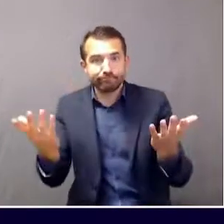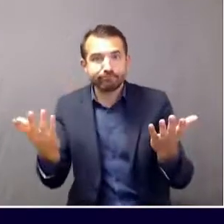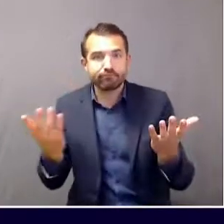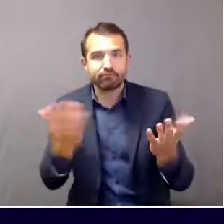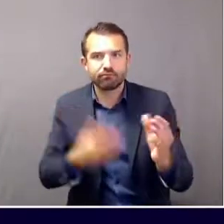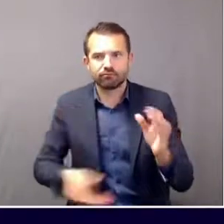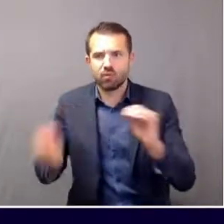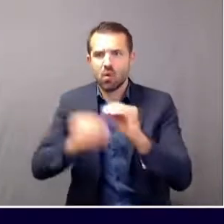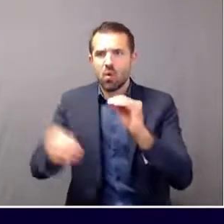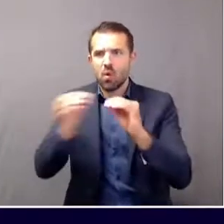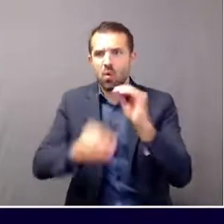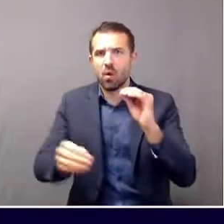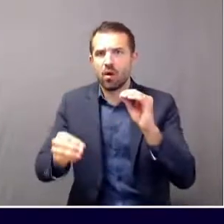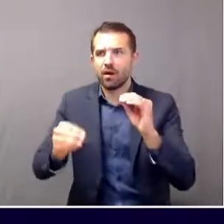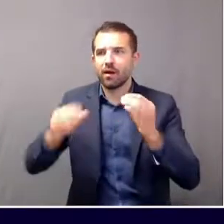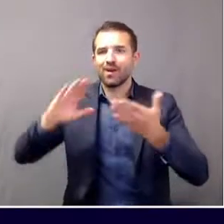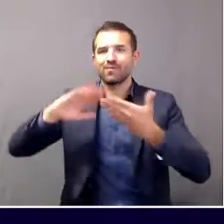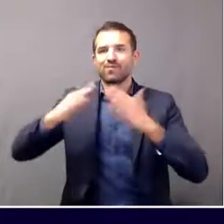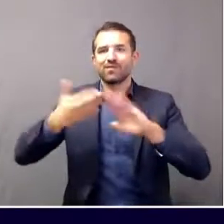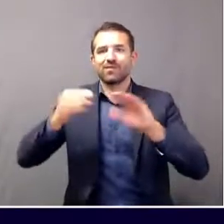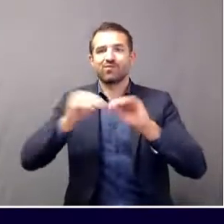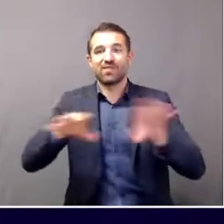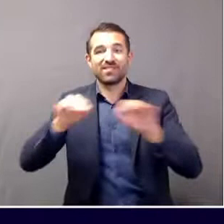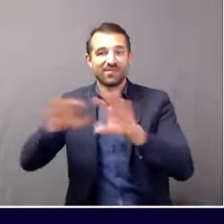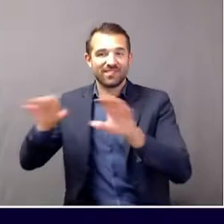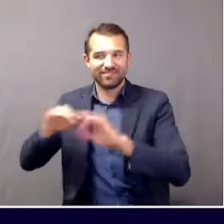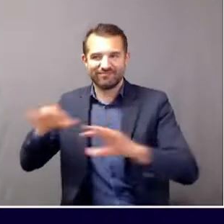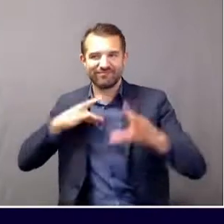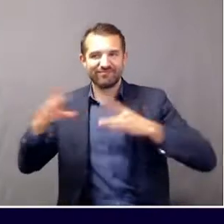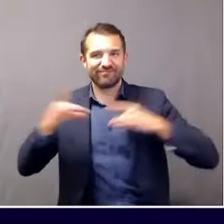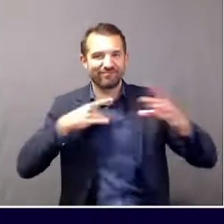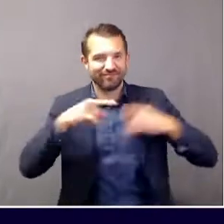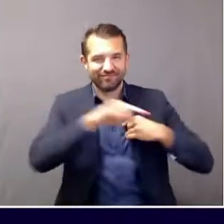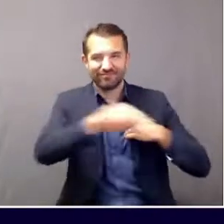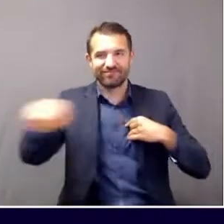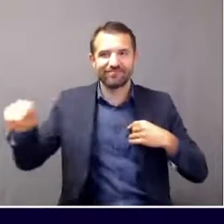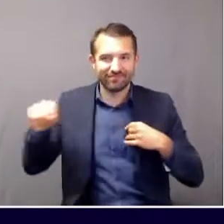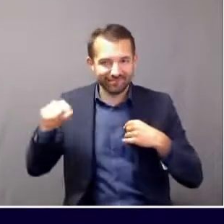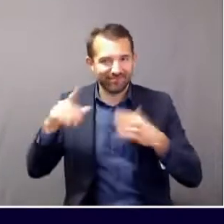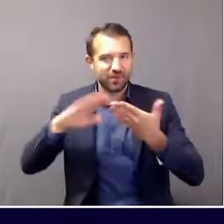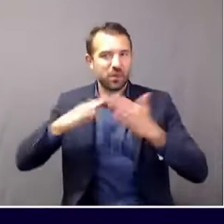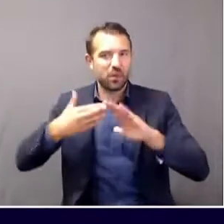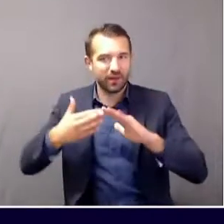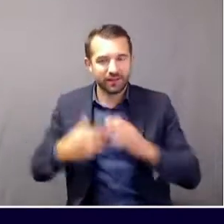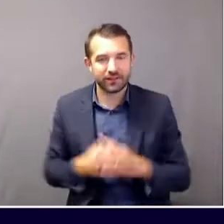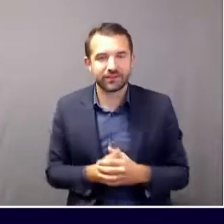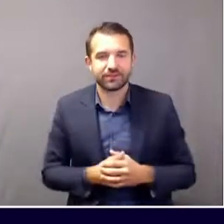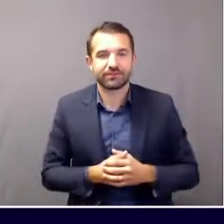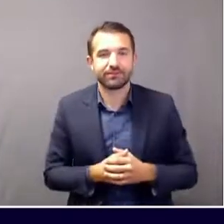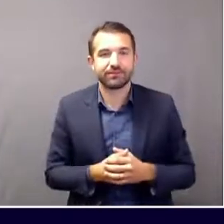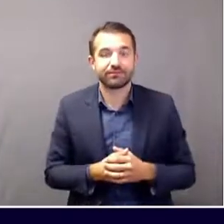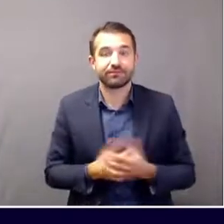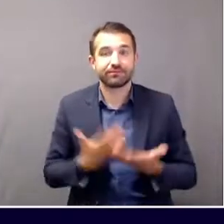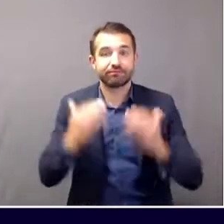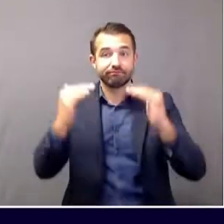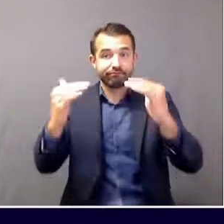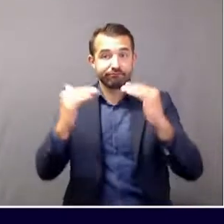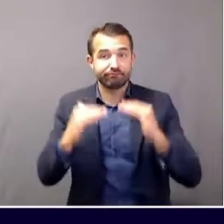across the state of Maine